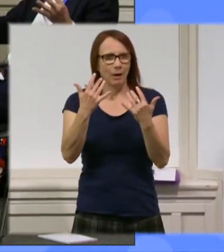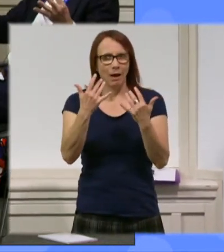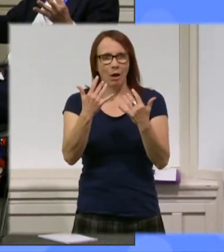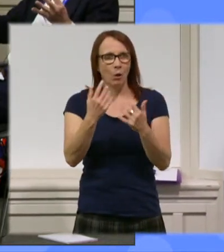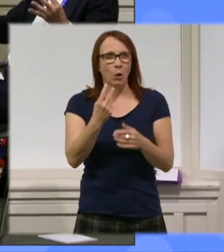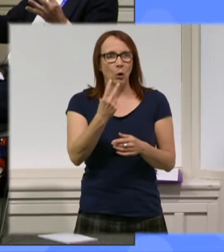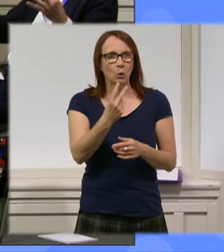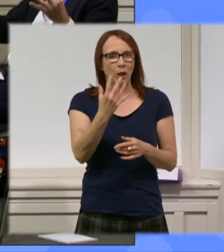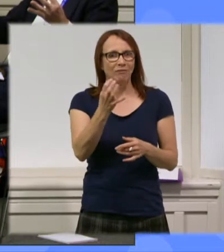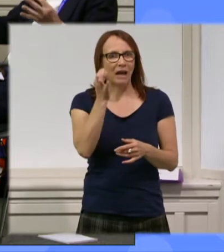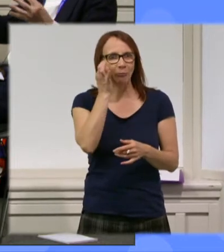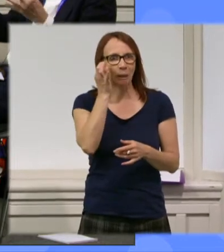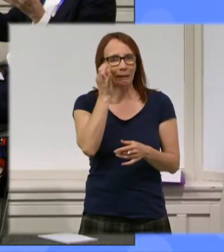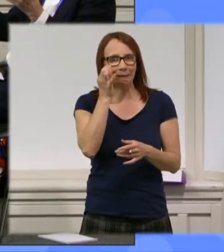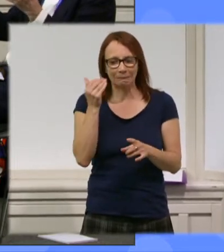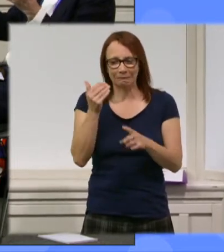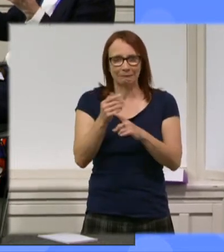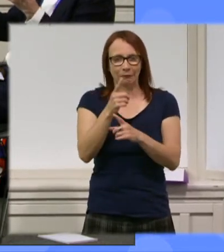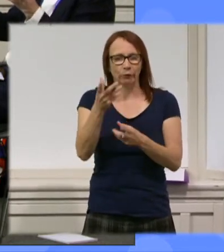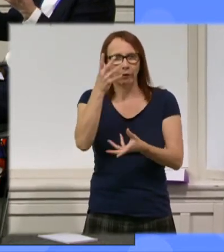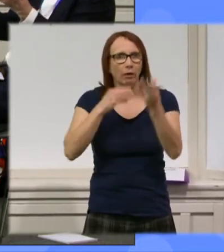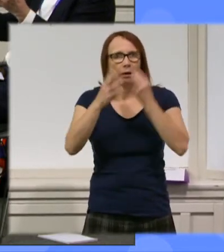minutes or how much you have and how much you have been given the opportunity